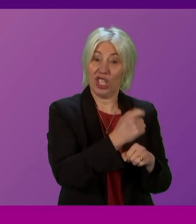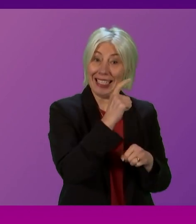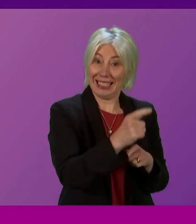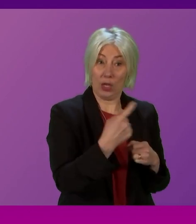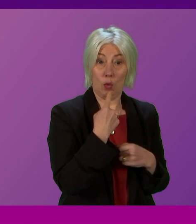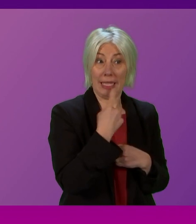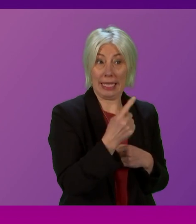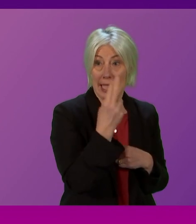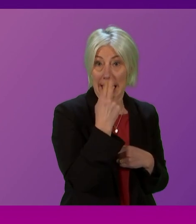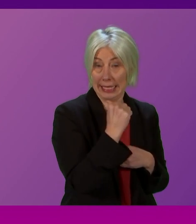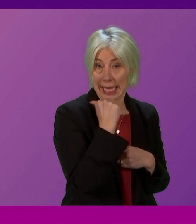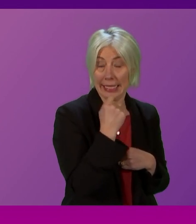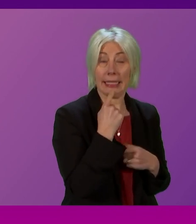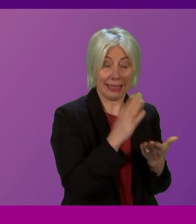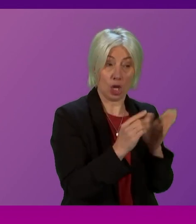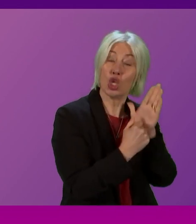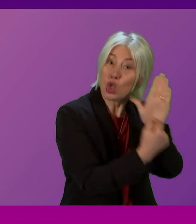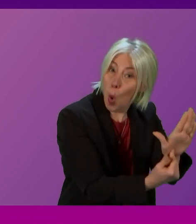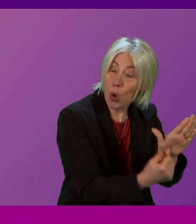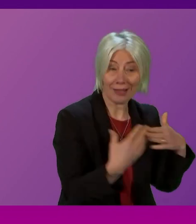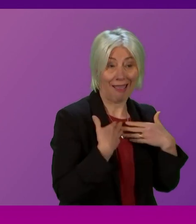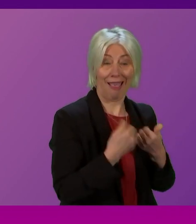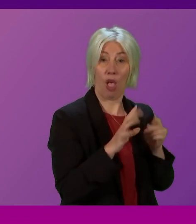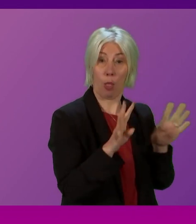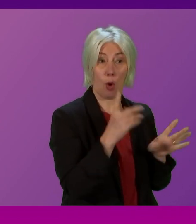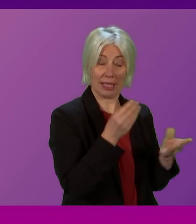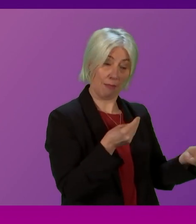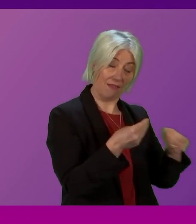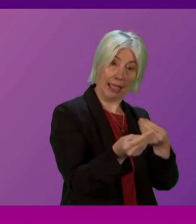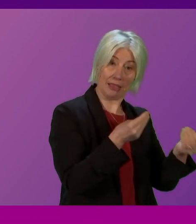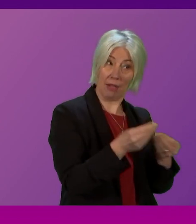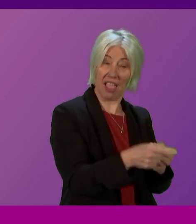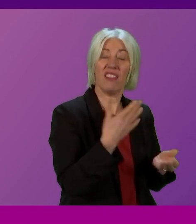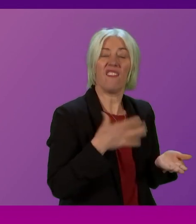last night demonstrates that health boards have the flexibility to take such action when